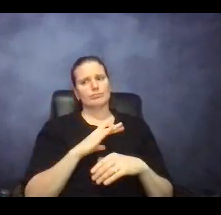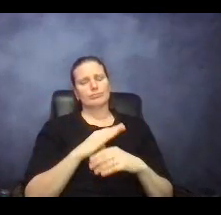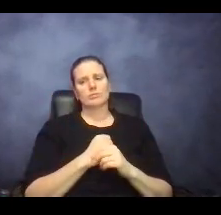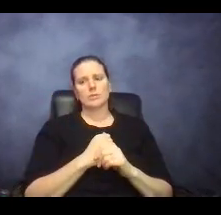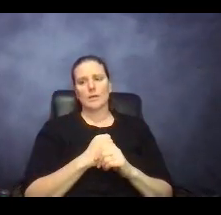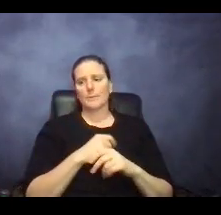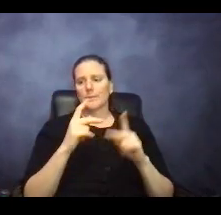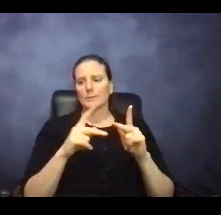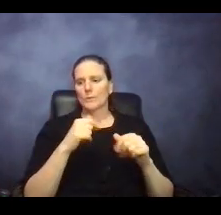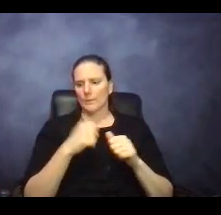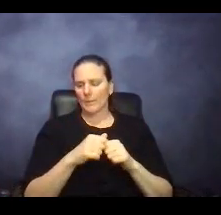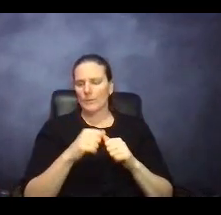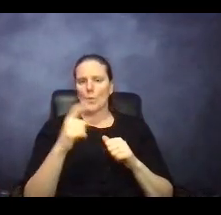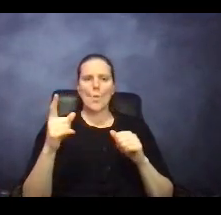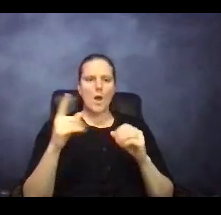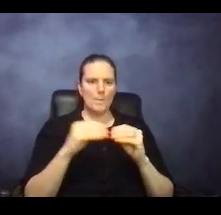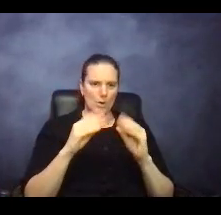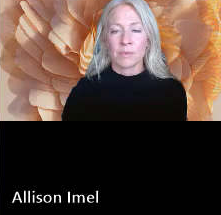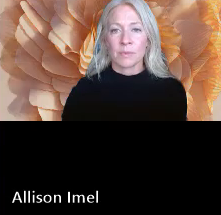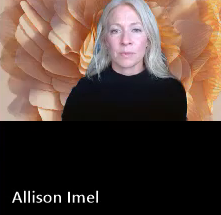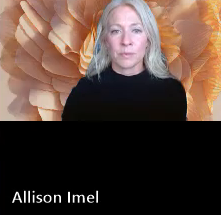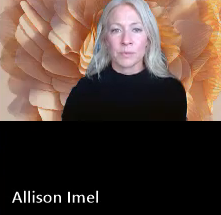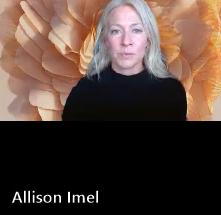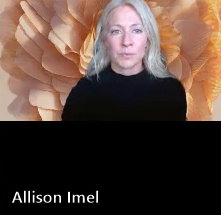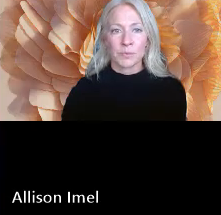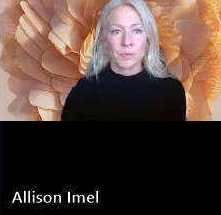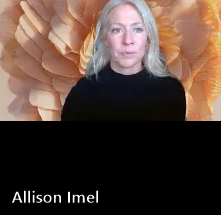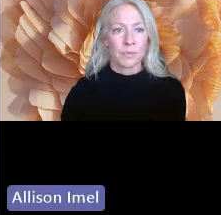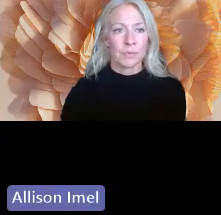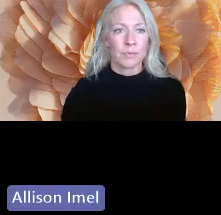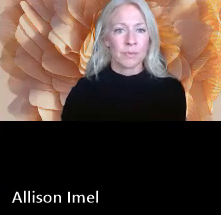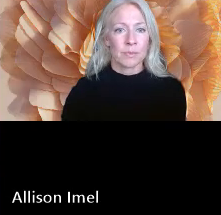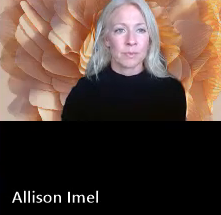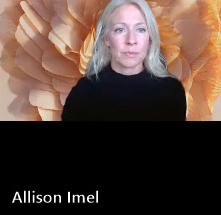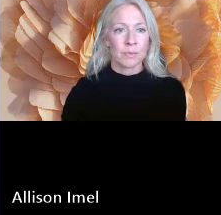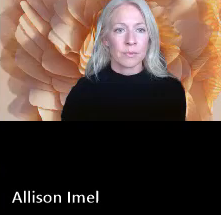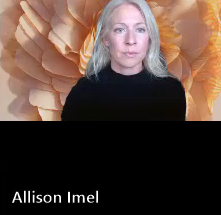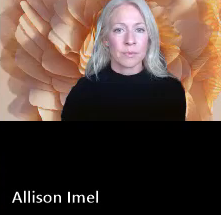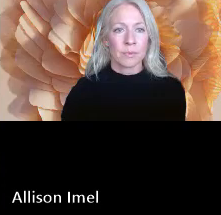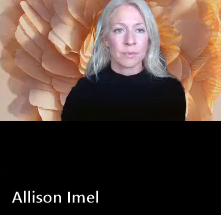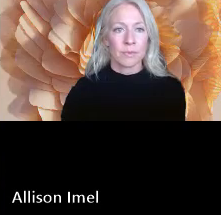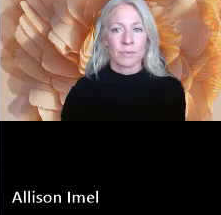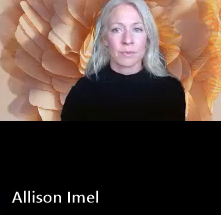Remember, we'll have one more session with Allison. It's on January 8th from 12 to one